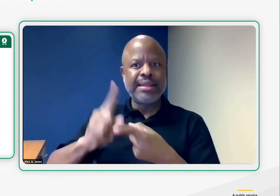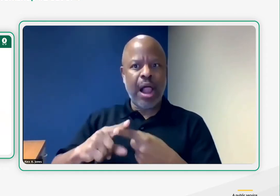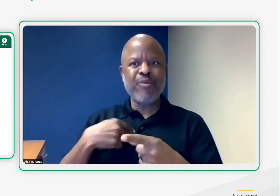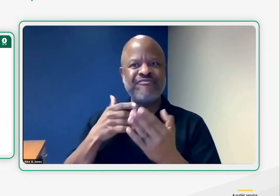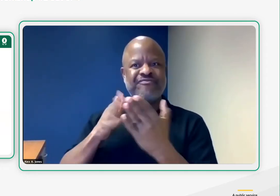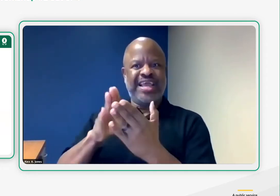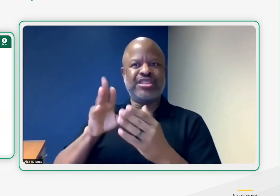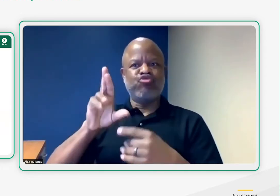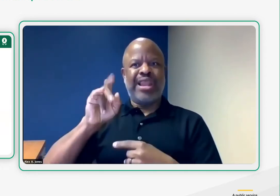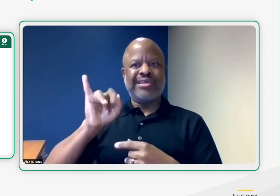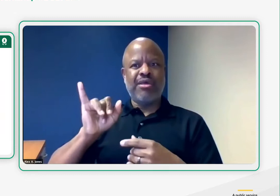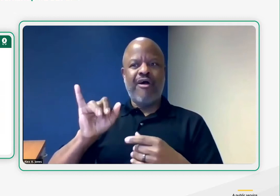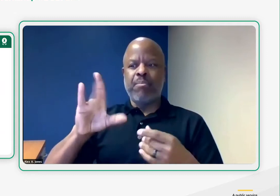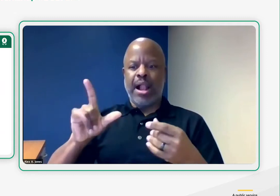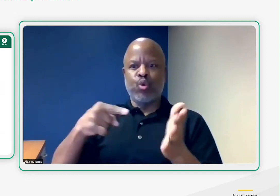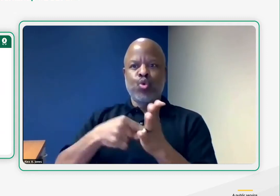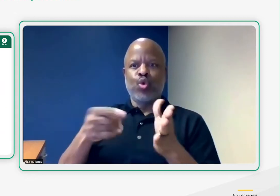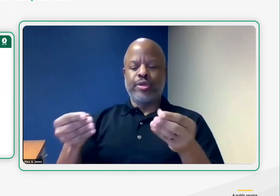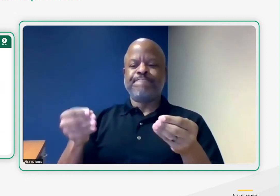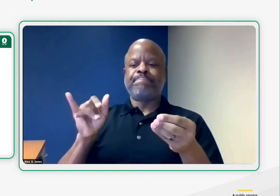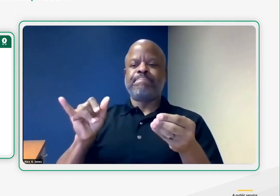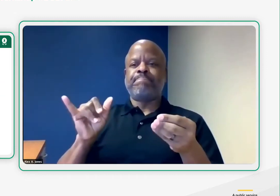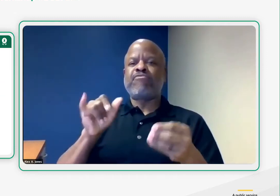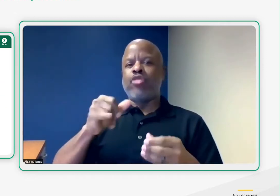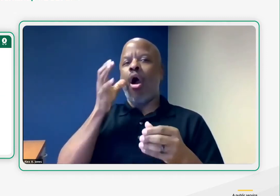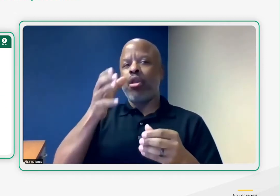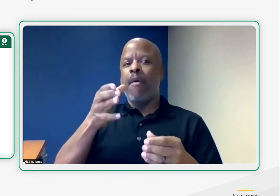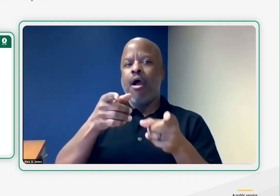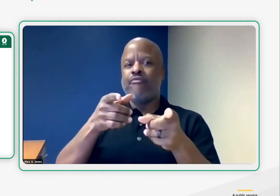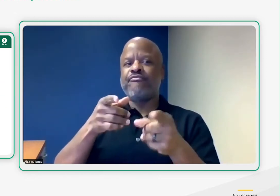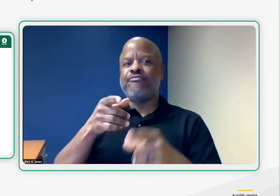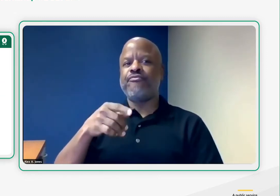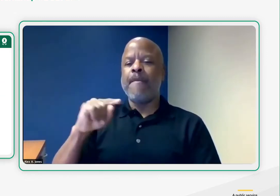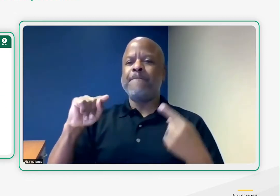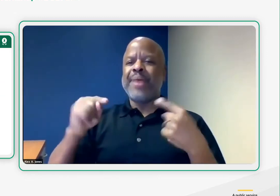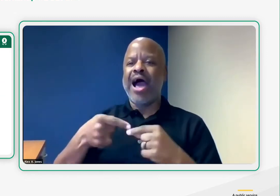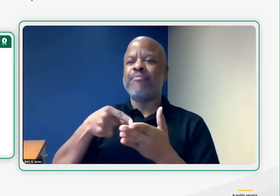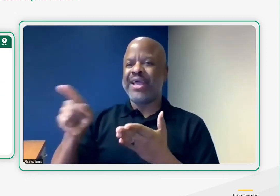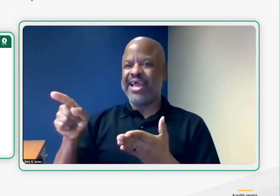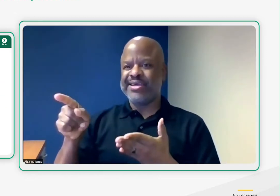And we really need to face the reality, and that is: the bill is going to come at the end of the day.